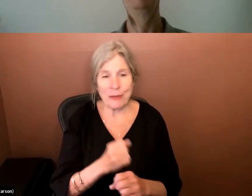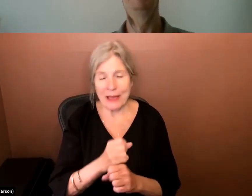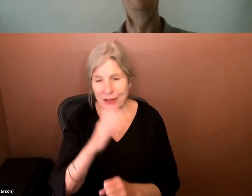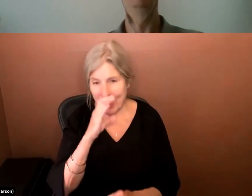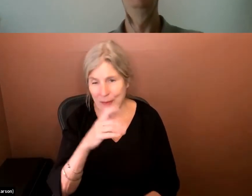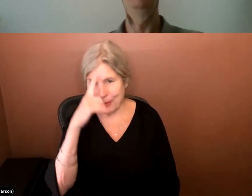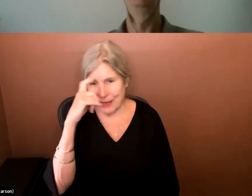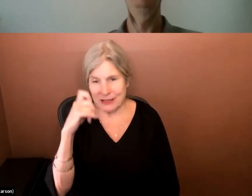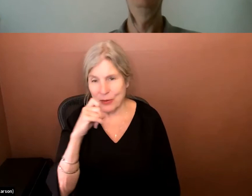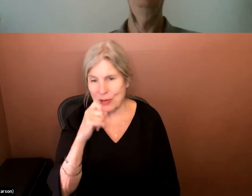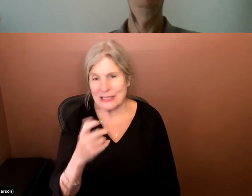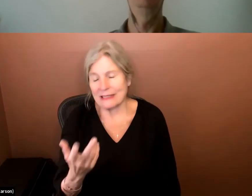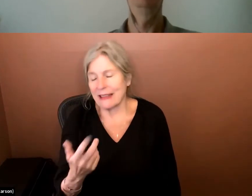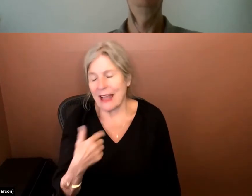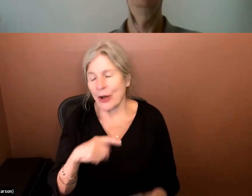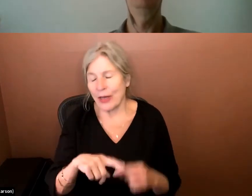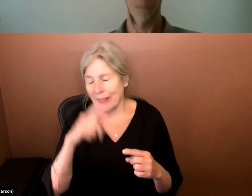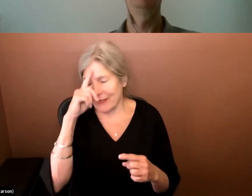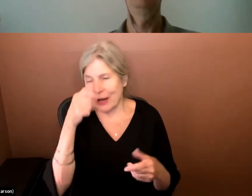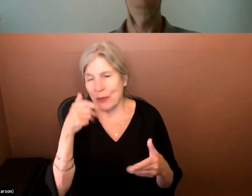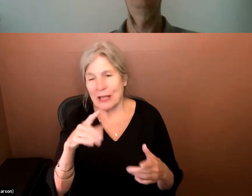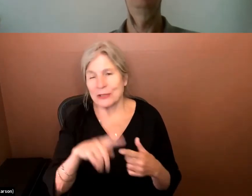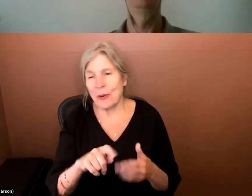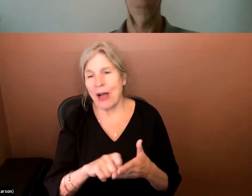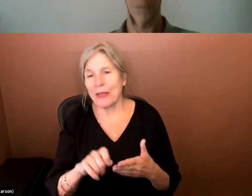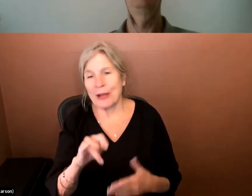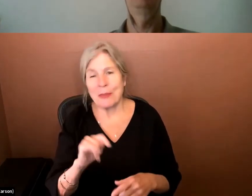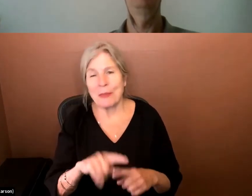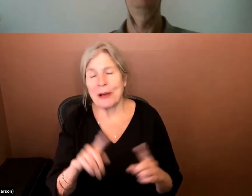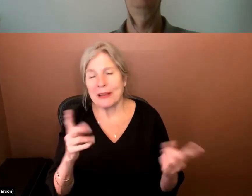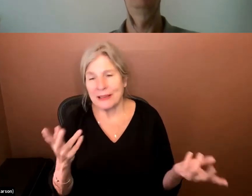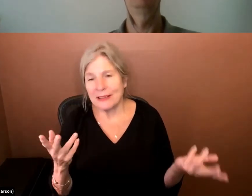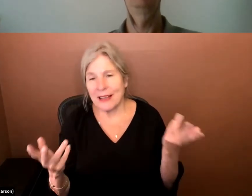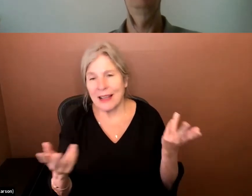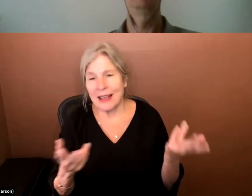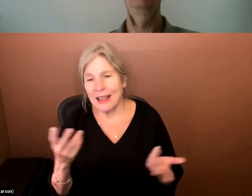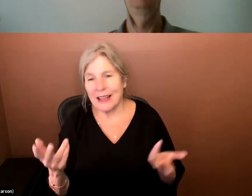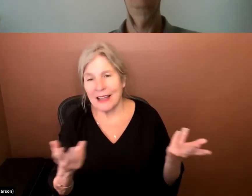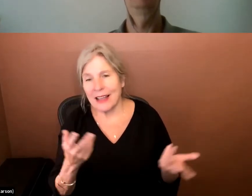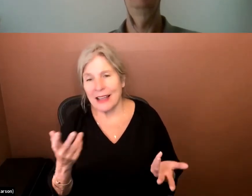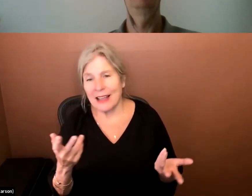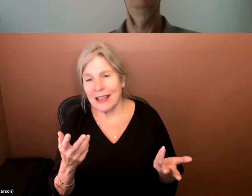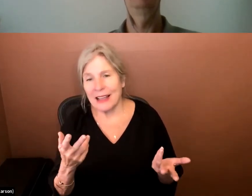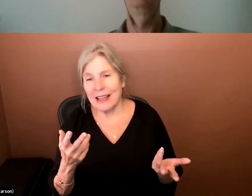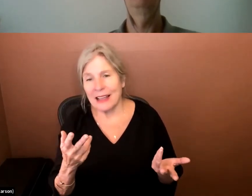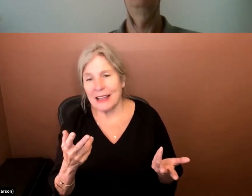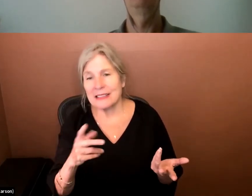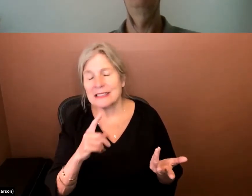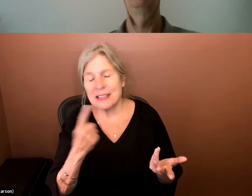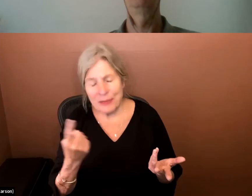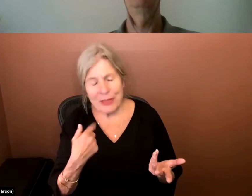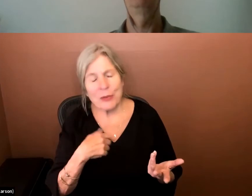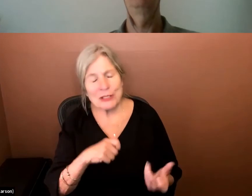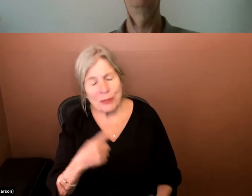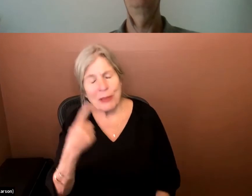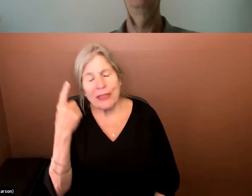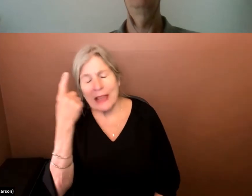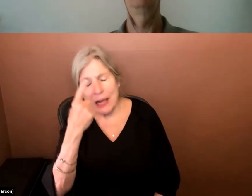, I couldn't think of any ways to author it . But it's absolutely something that we should be thinking about if comics are